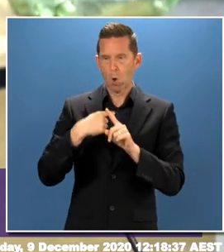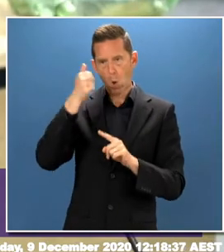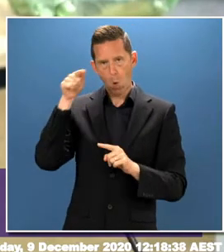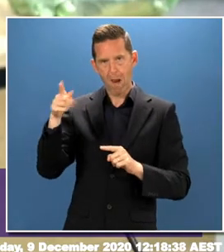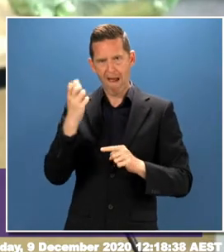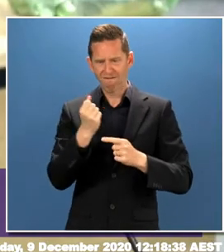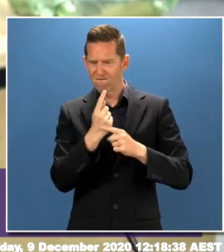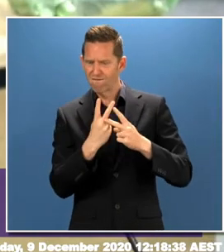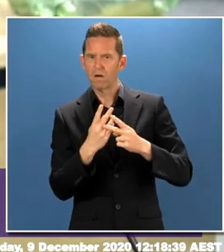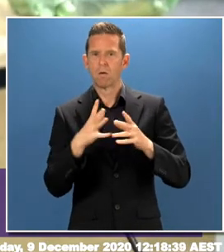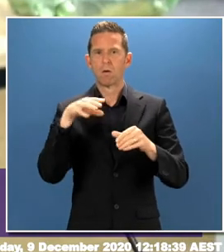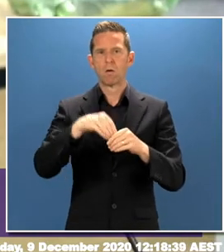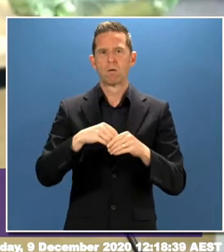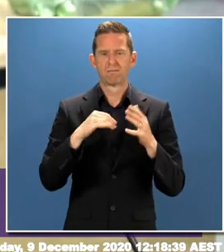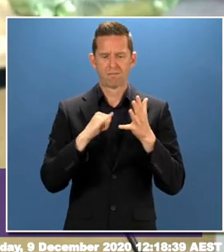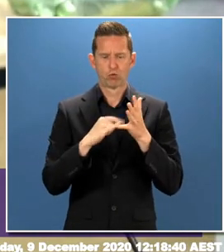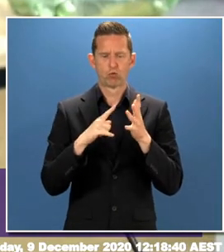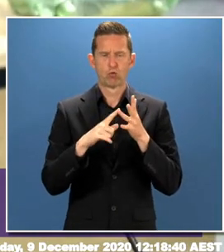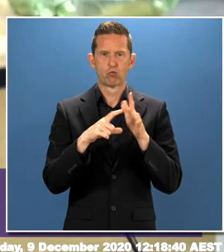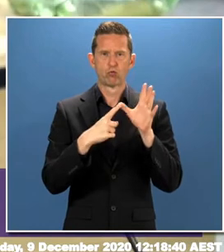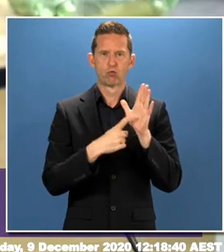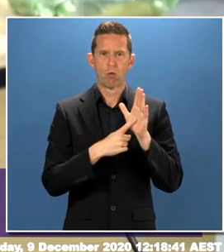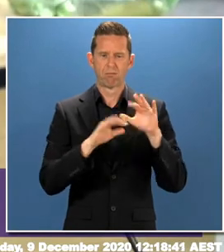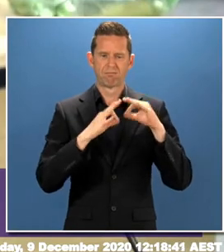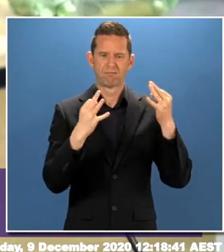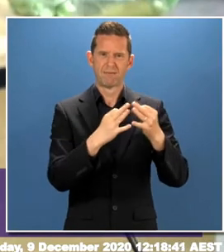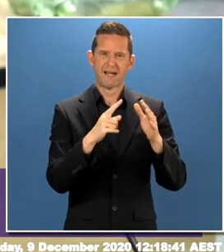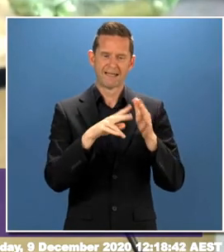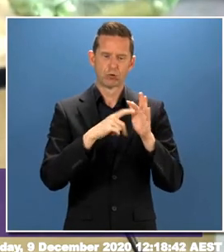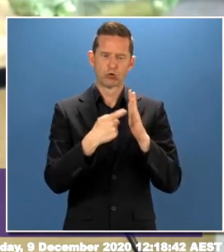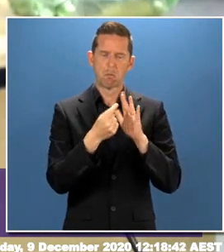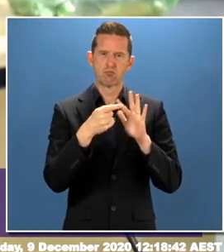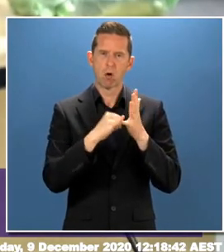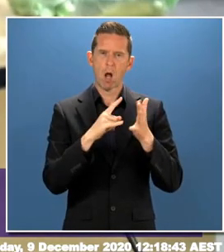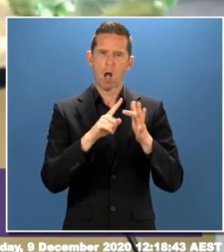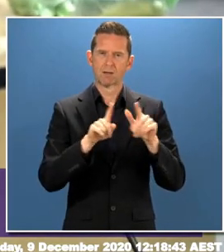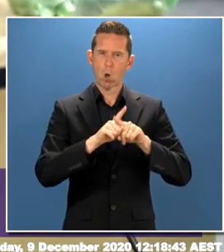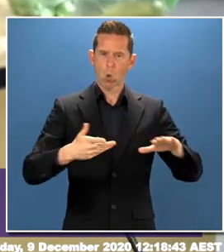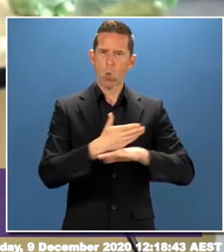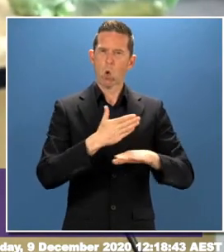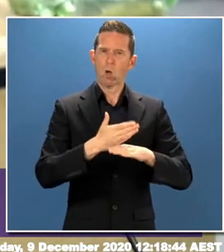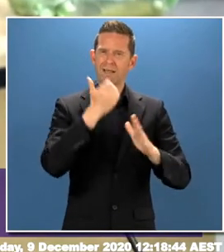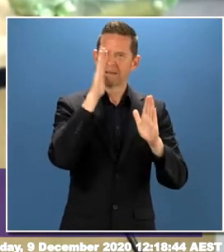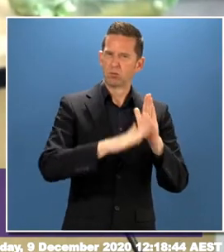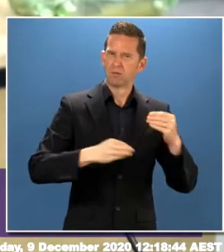that are linked in some regards to Project21. Can you just tell us briefly about those social enterprises?